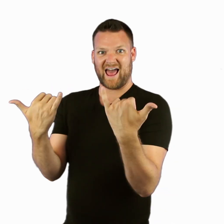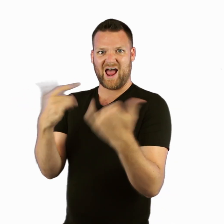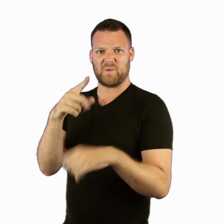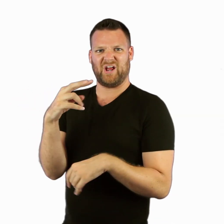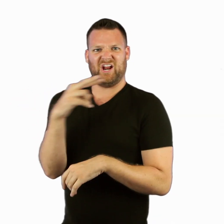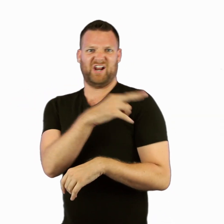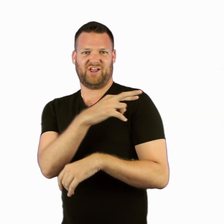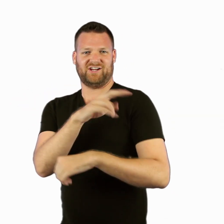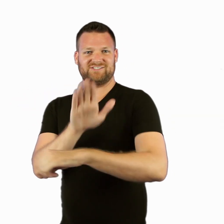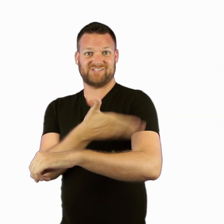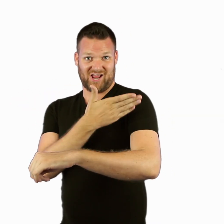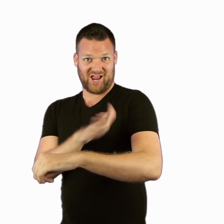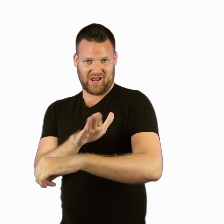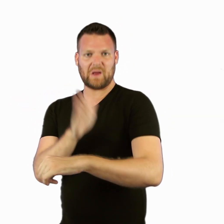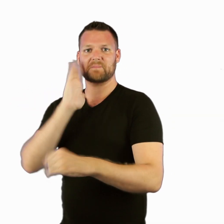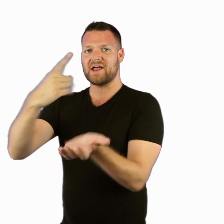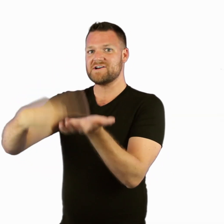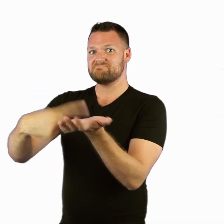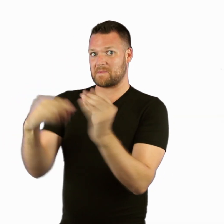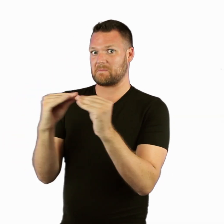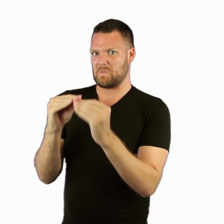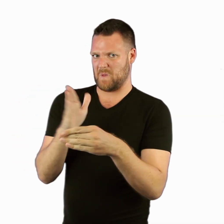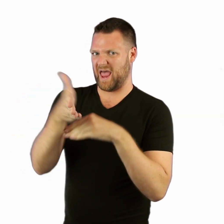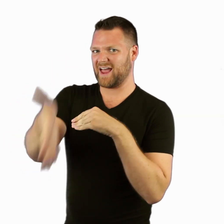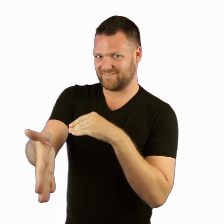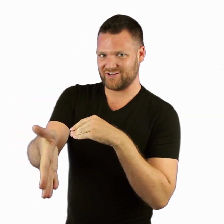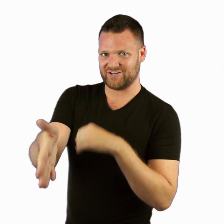Now let's take a look at a song and we can discuss it together.